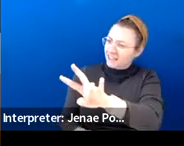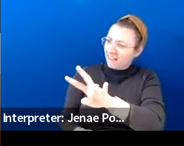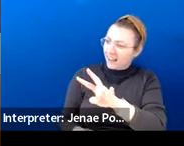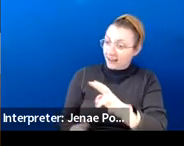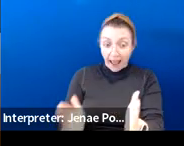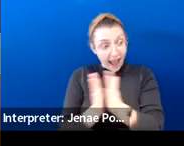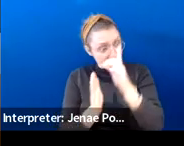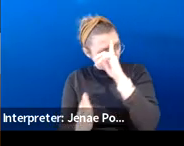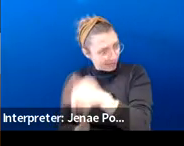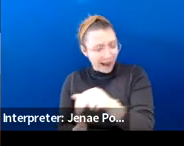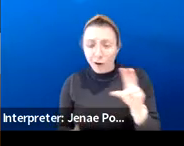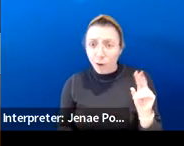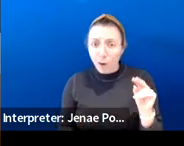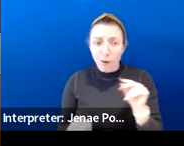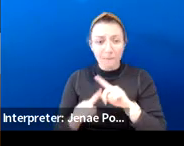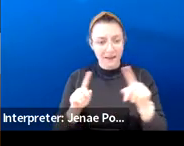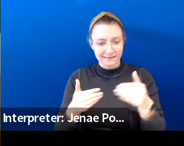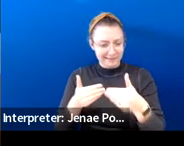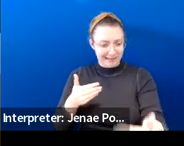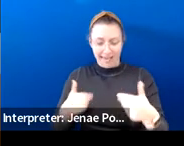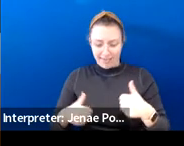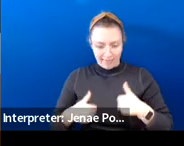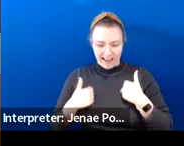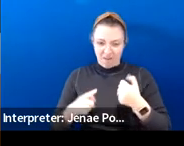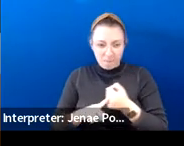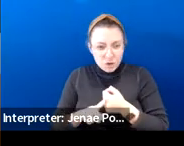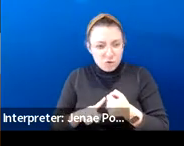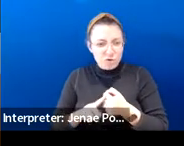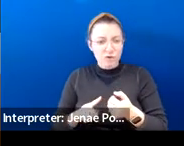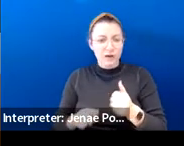but has spent a life of being abused Those are the hard days that